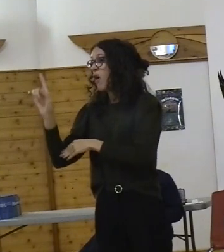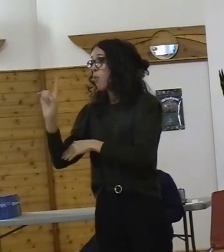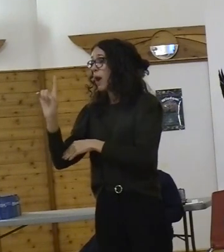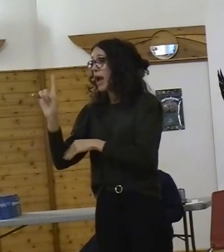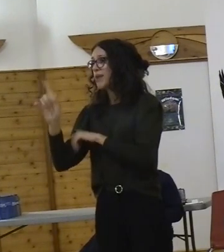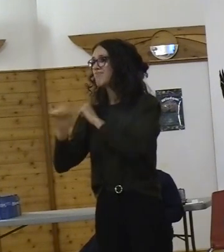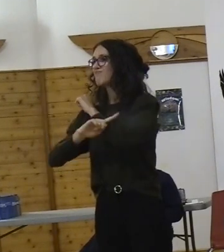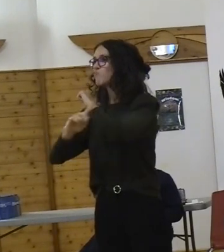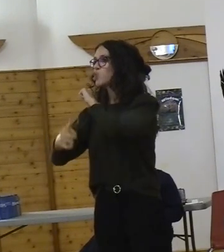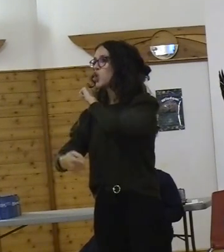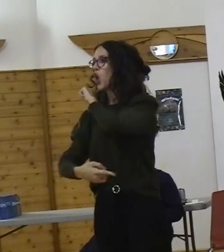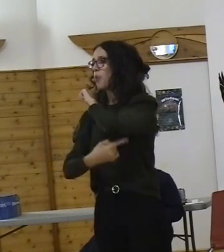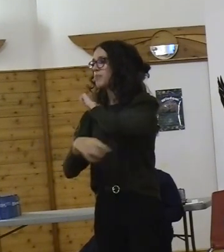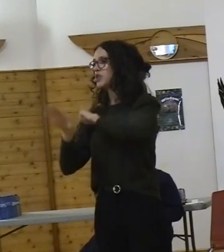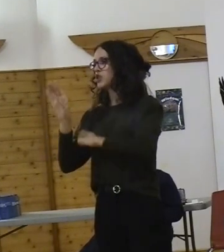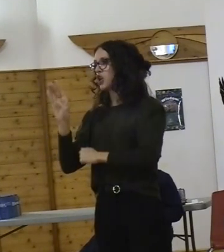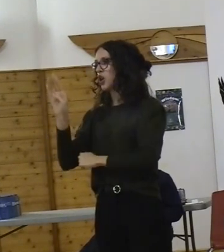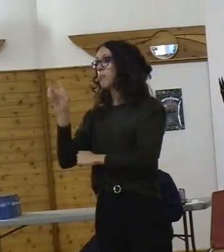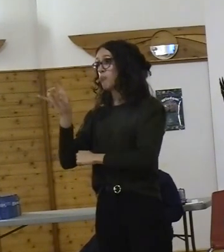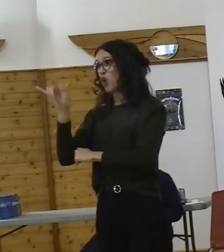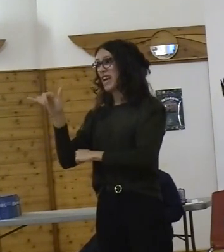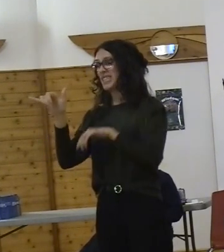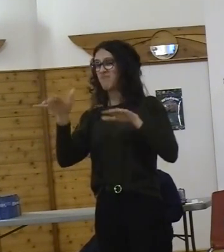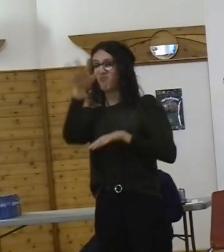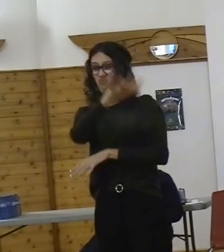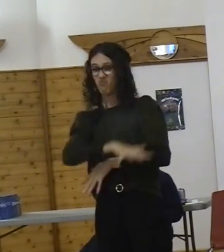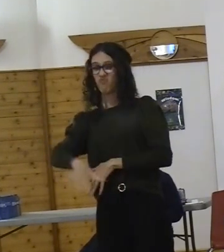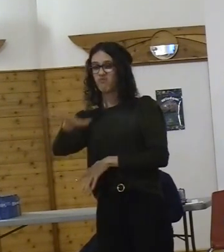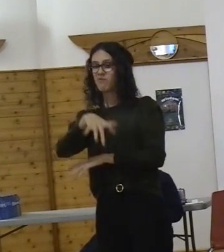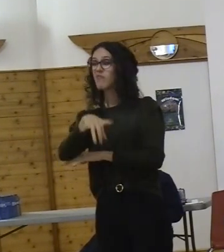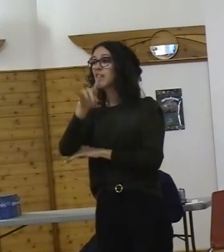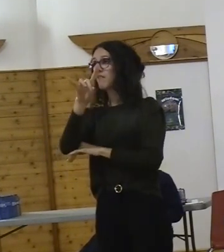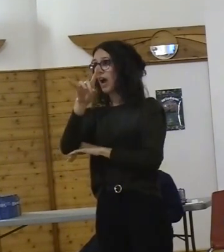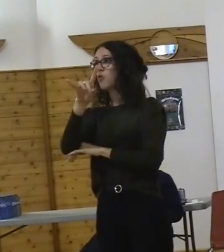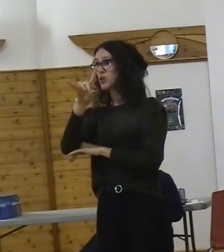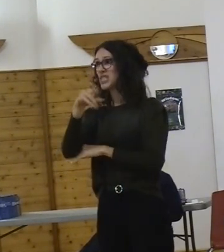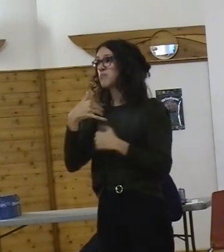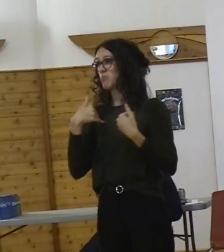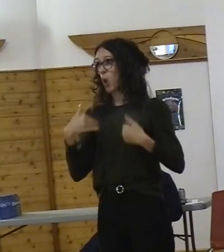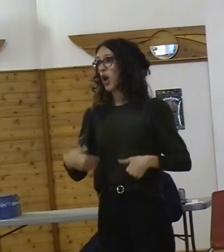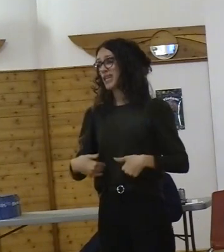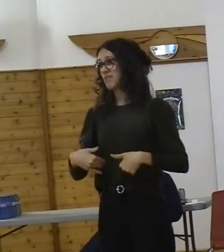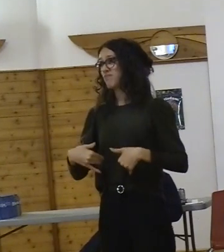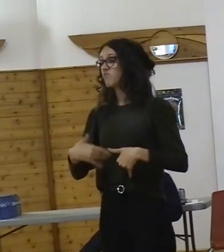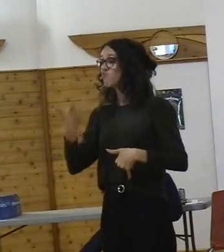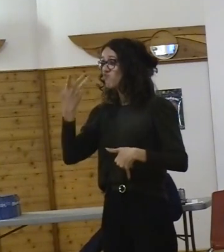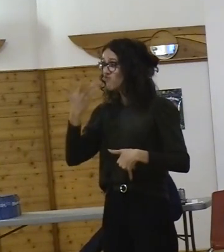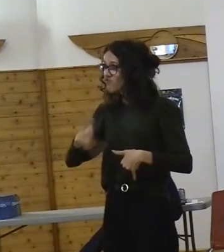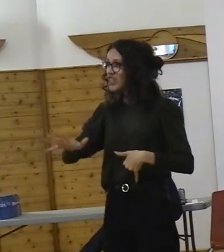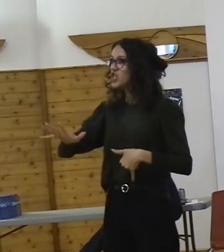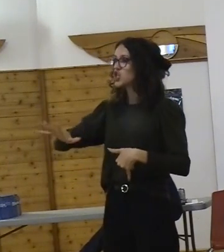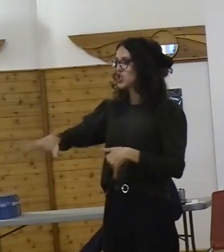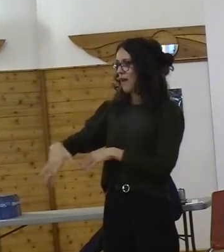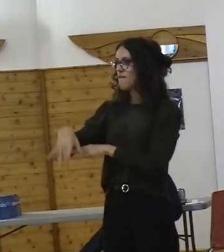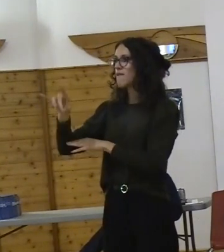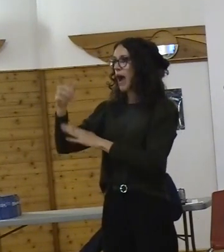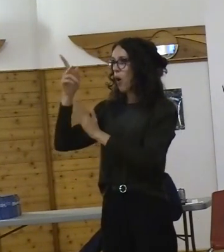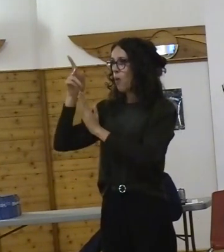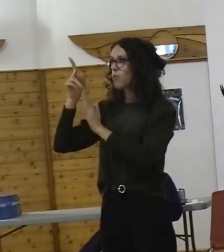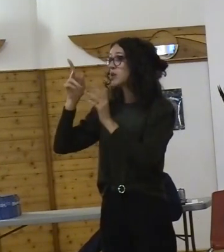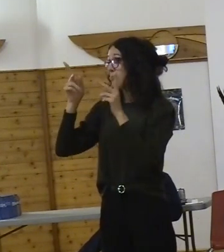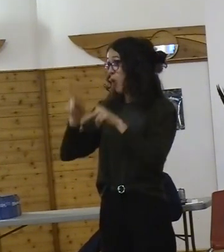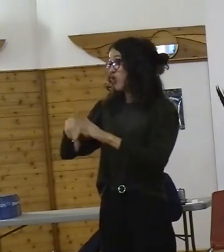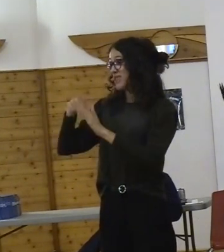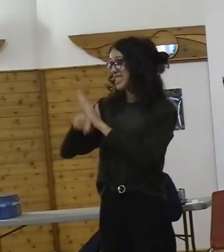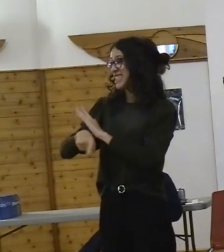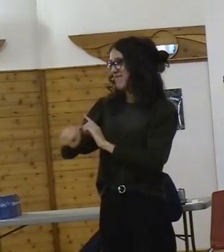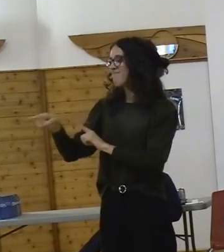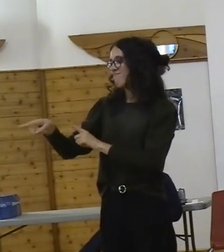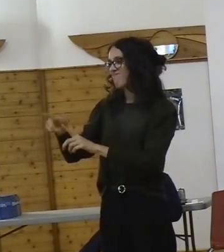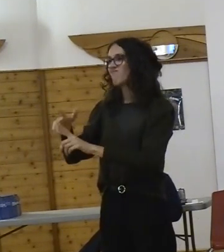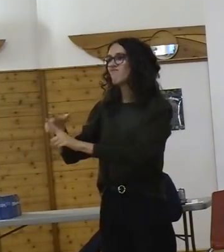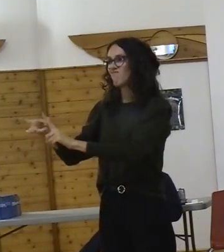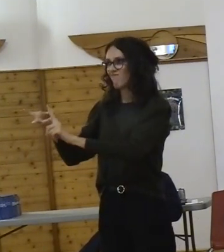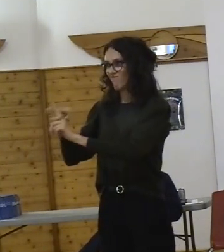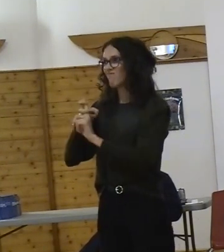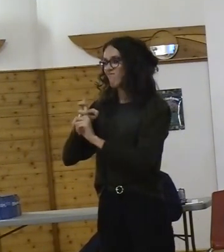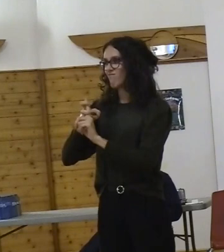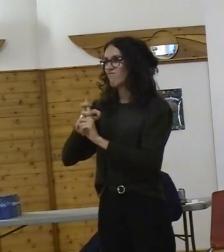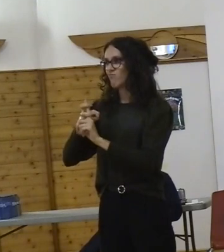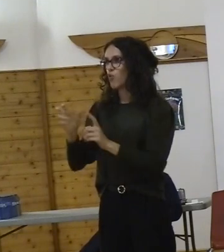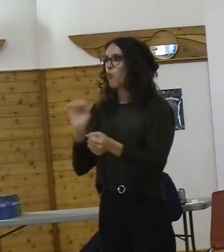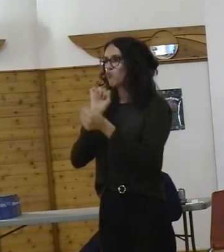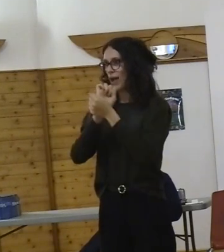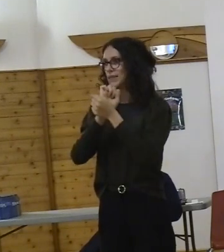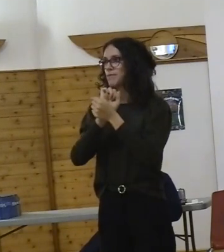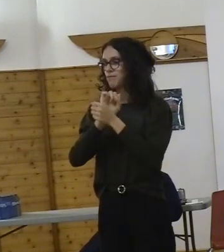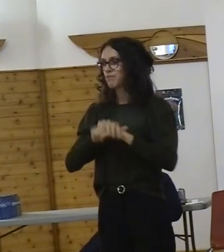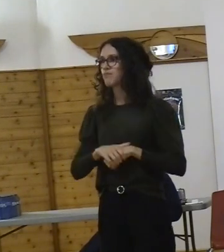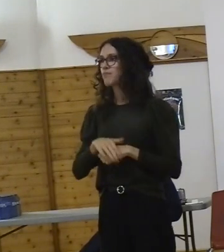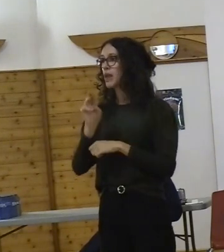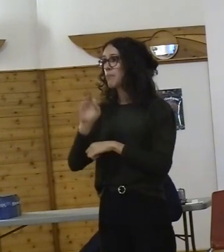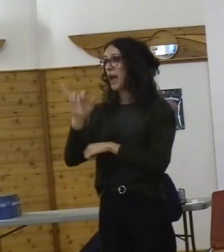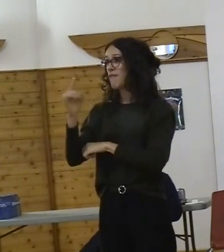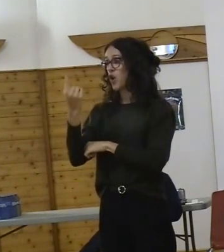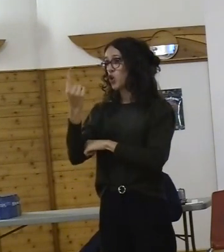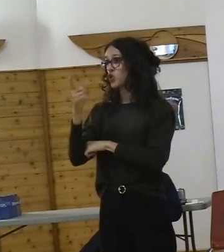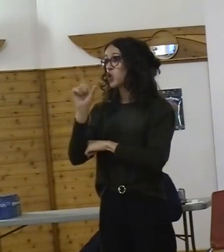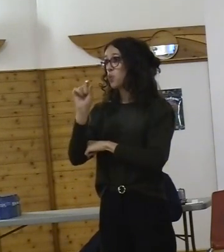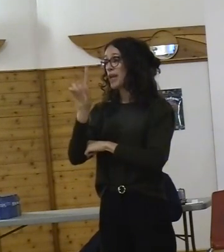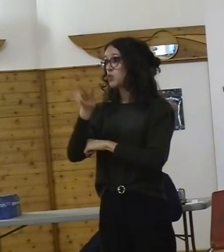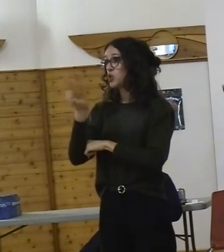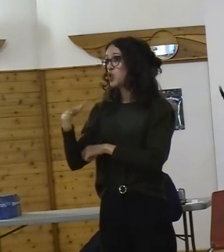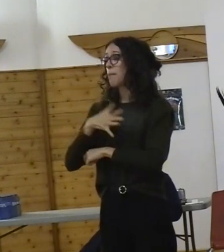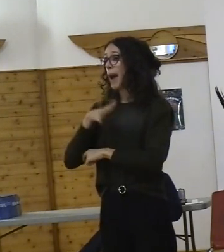Police only knew of the one murderer at that time and formally charged the monster responsible with first degree murder. May 1st, 2022, my mother, Morgan Harris, was reported missing.